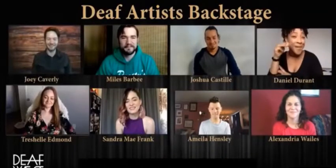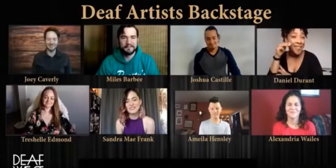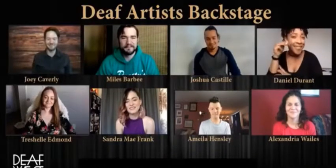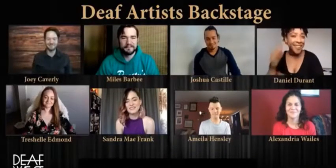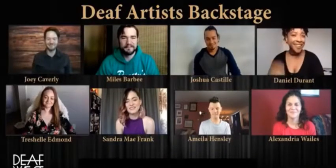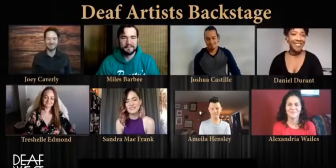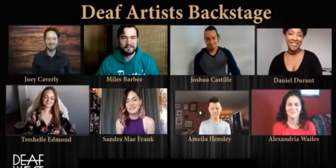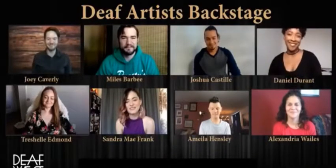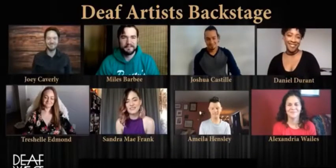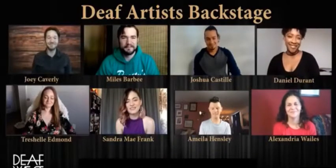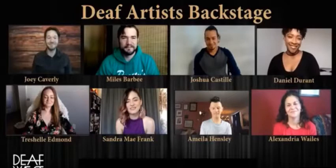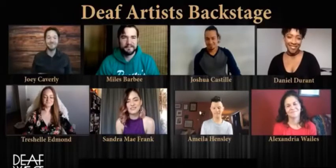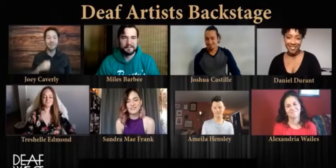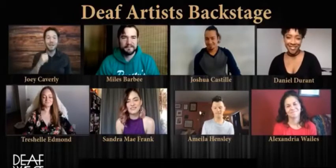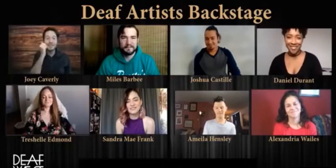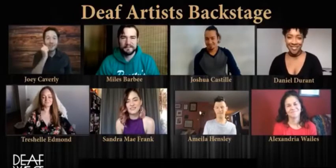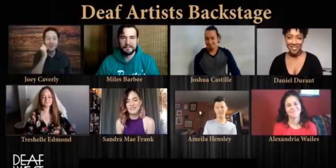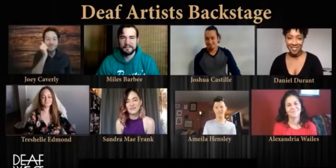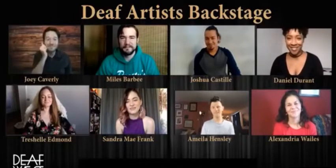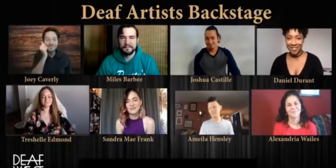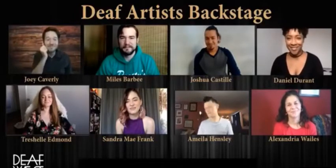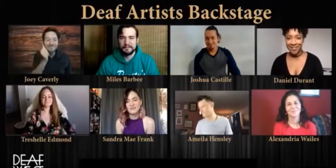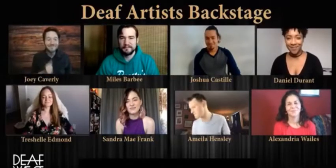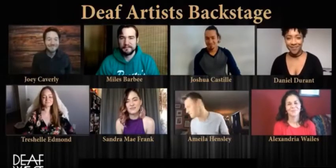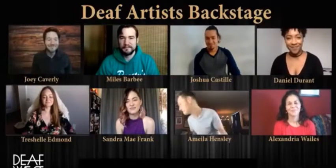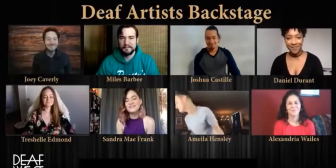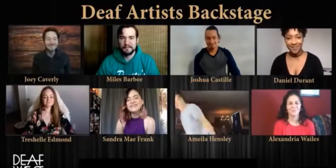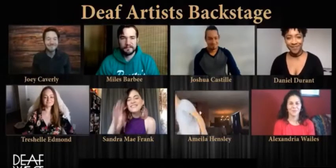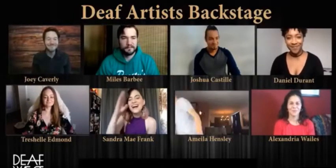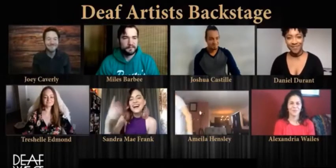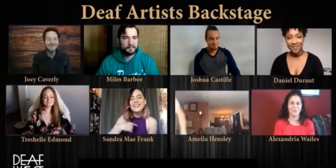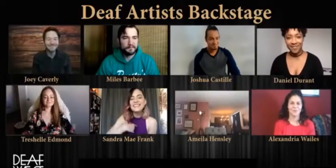And I played the role of Martha. Joey: Sandra.